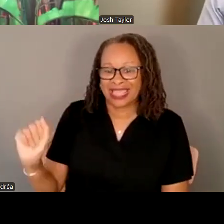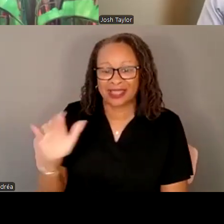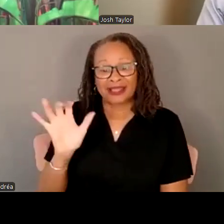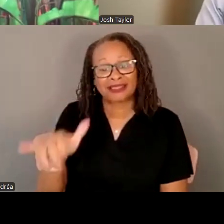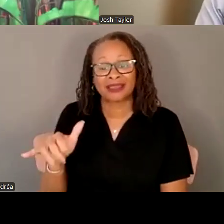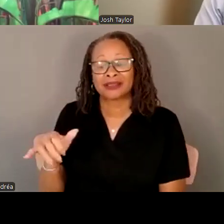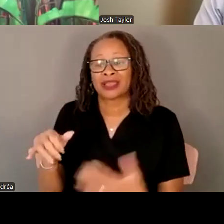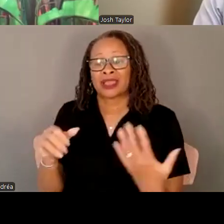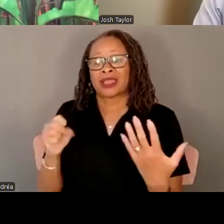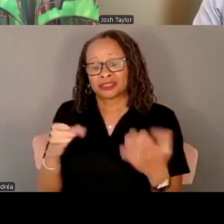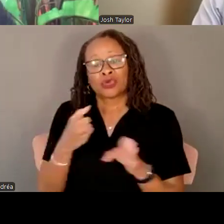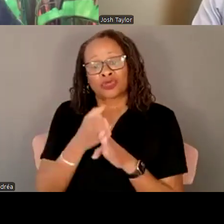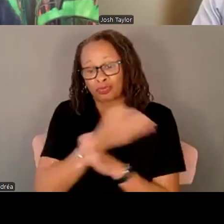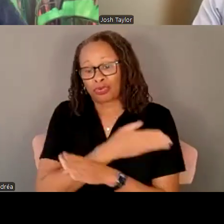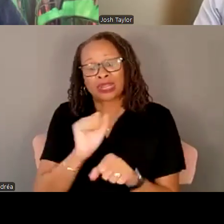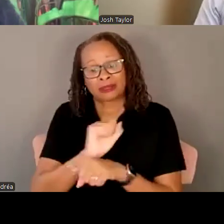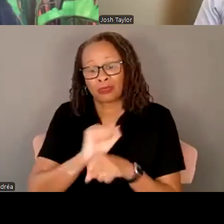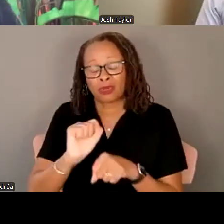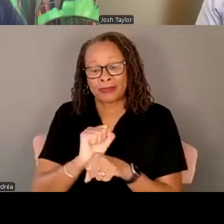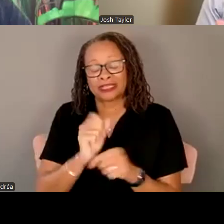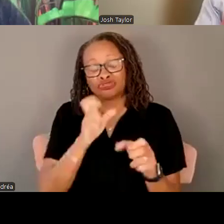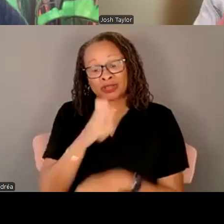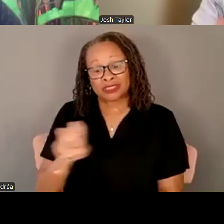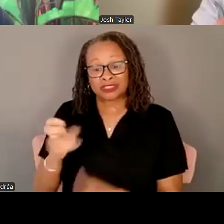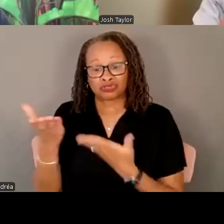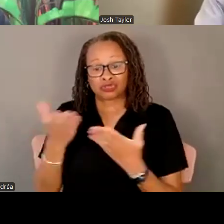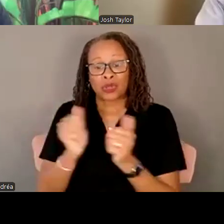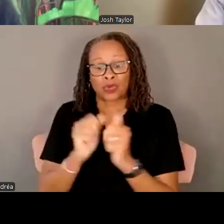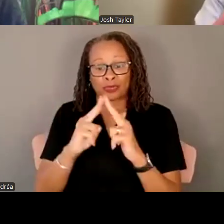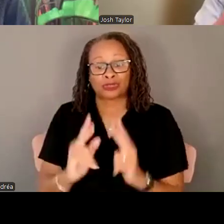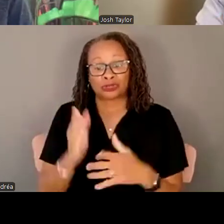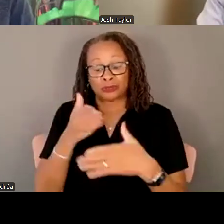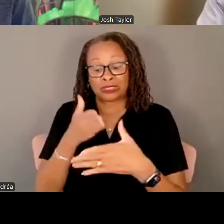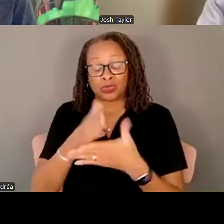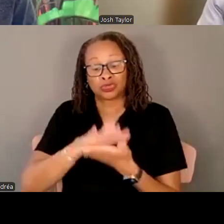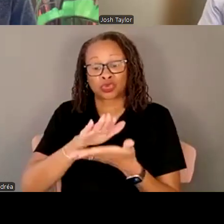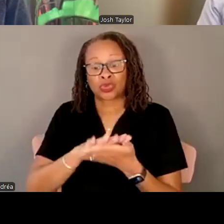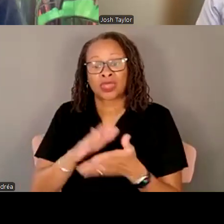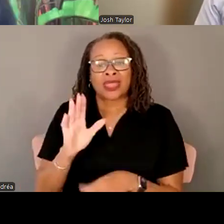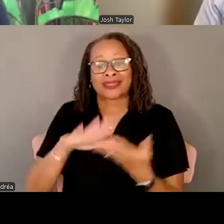or pre-employment transition services with partnerships between schools and community rehab providers and VR